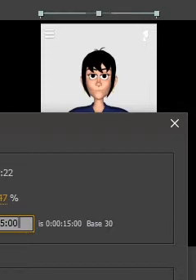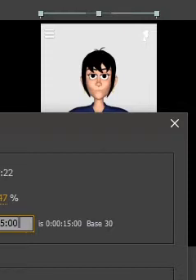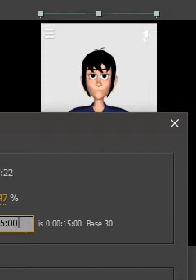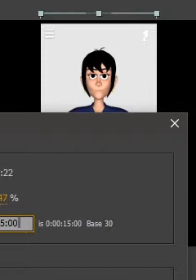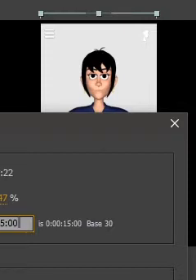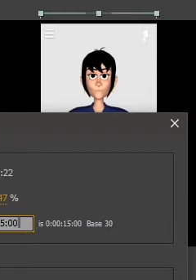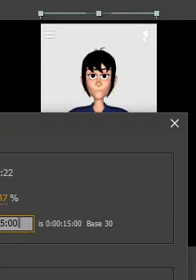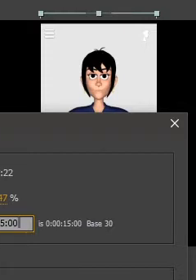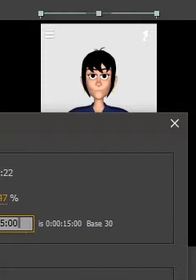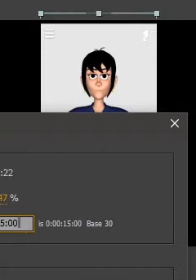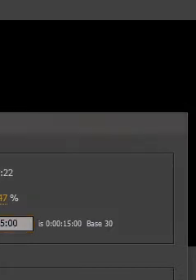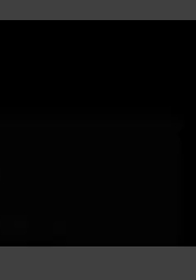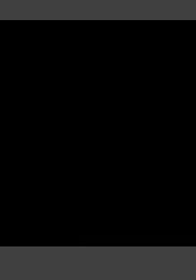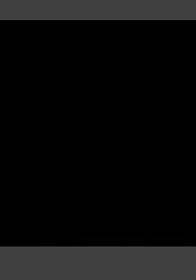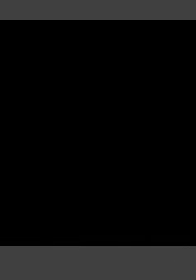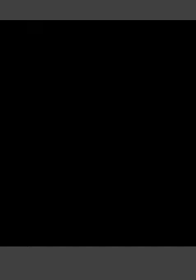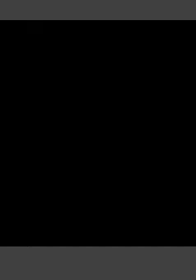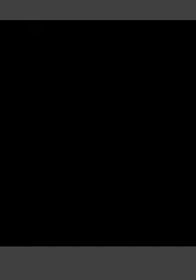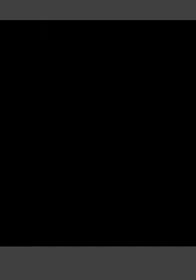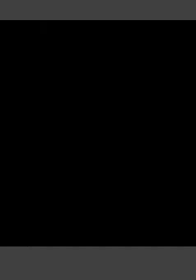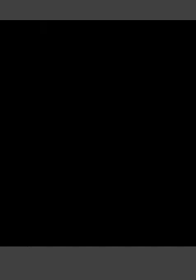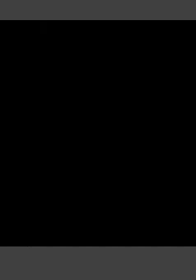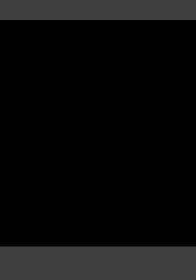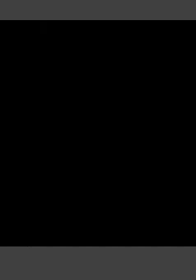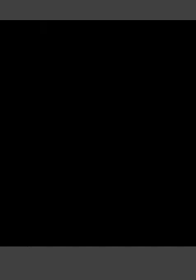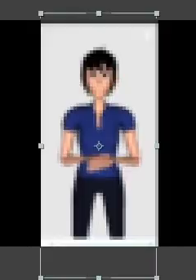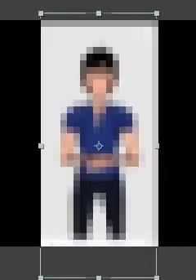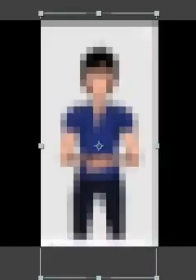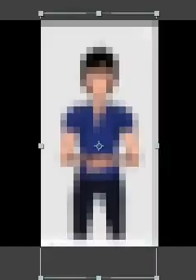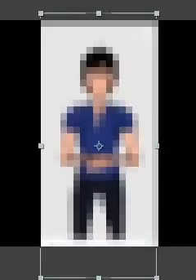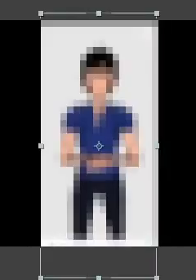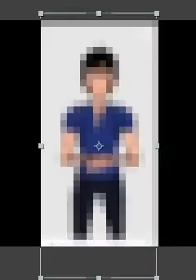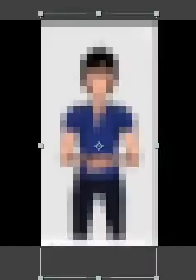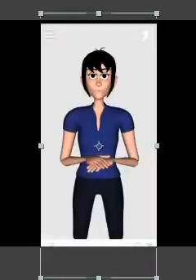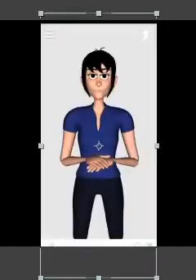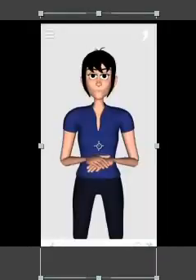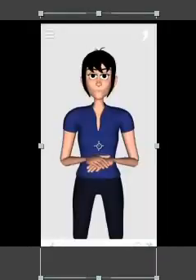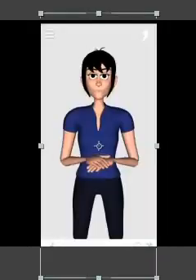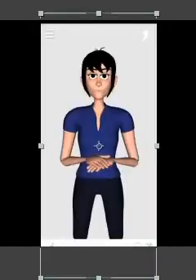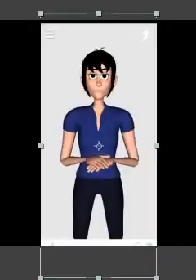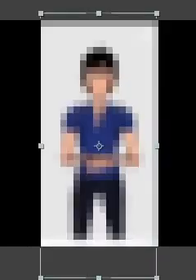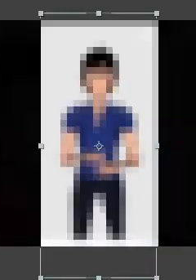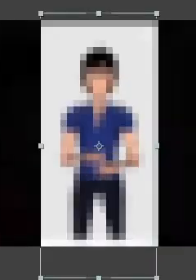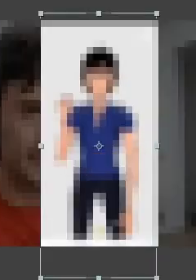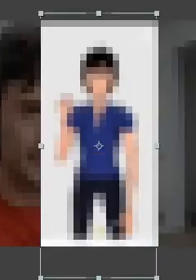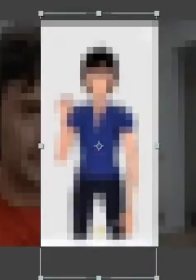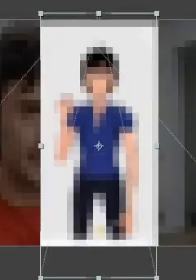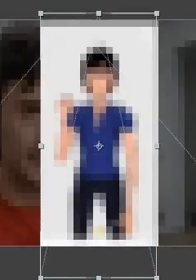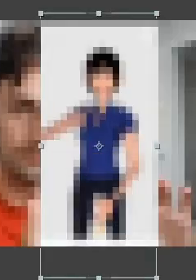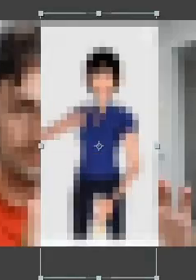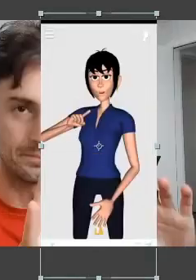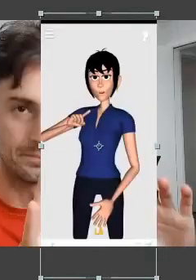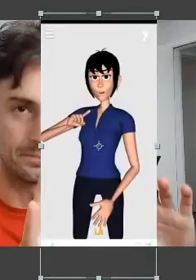Time Scratch. Time Stretch. 15 seconds. Ready. Let's go.